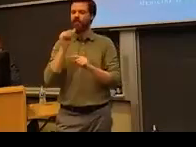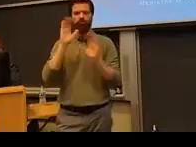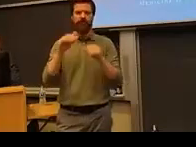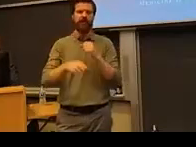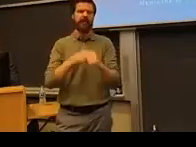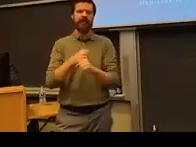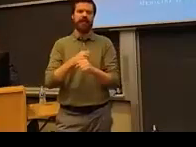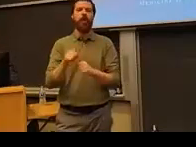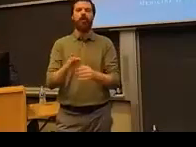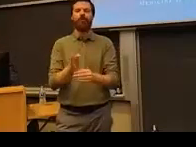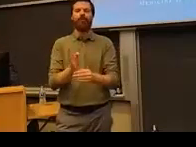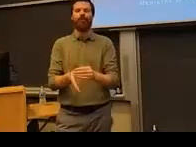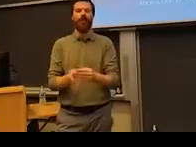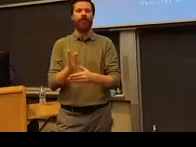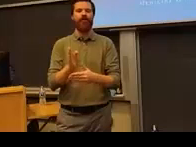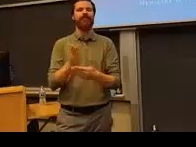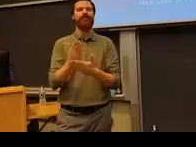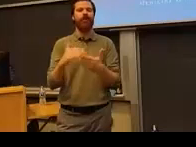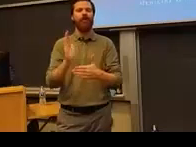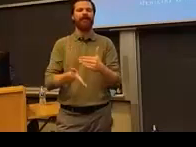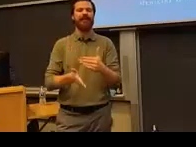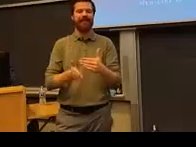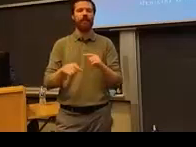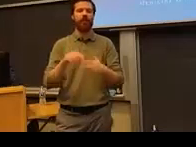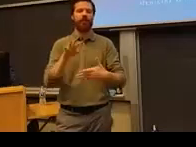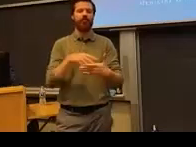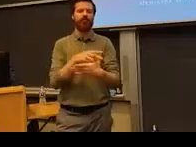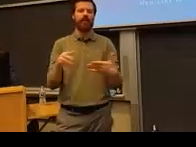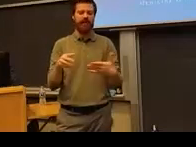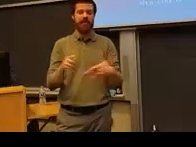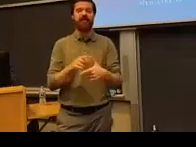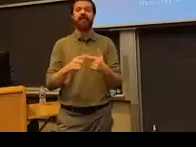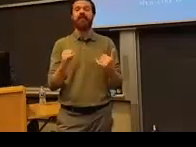partially completed when they put the graph together and then on the right um a graph